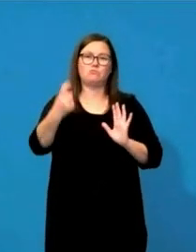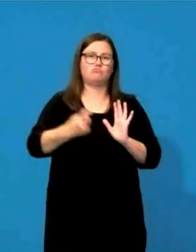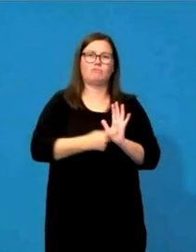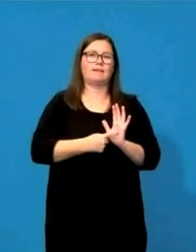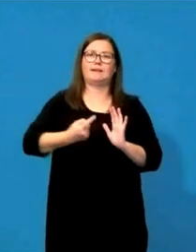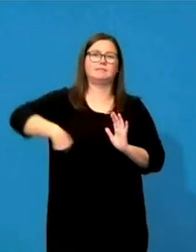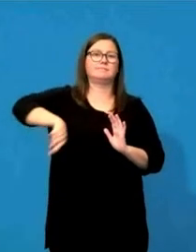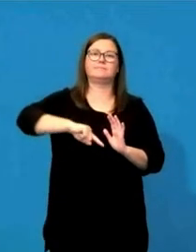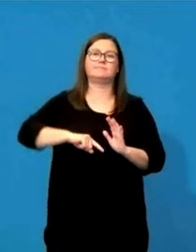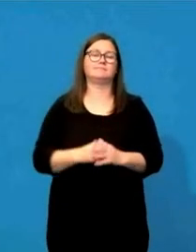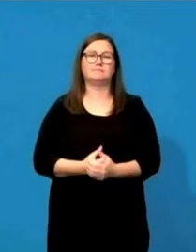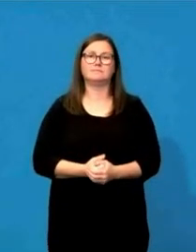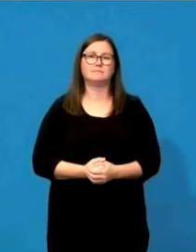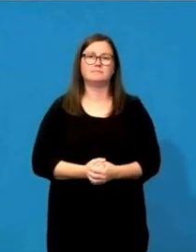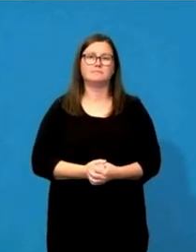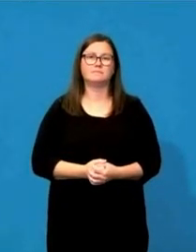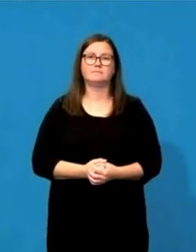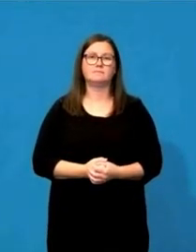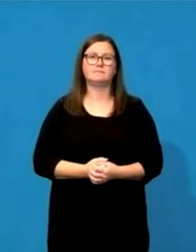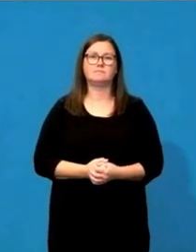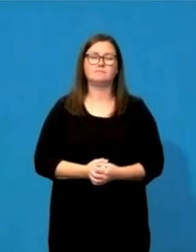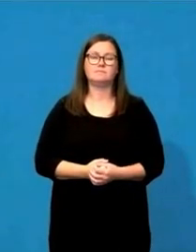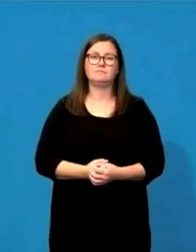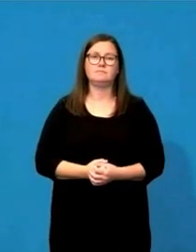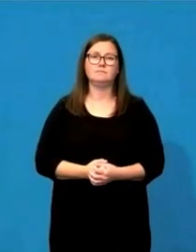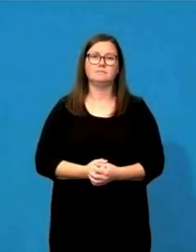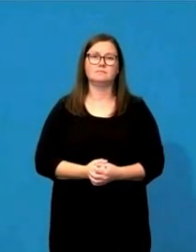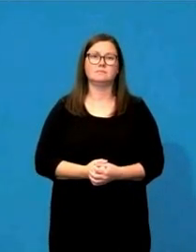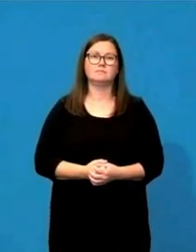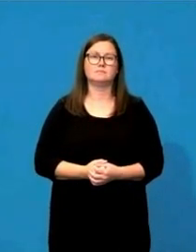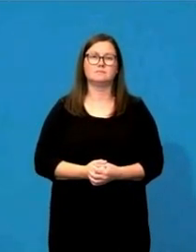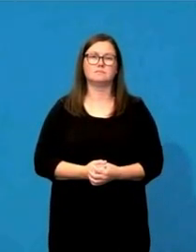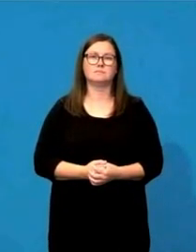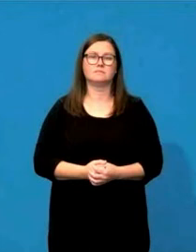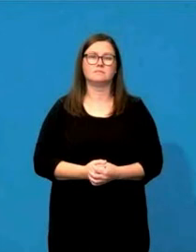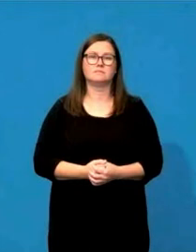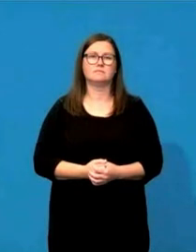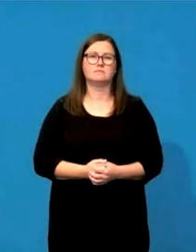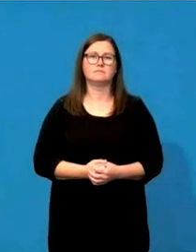The way the - I'm not a full bottle on, you know, the whole of NDIS.